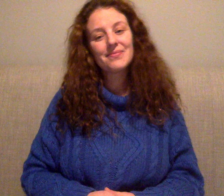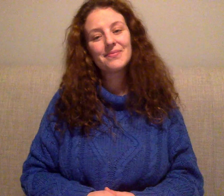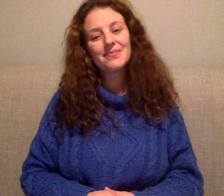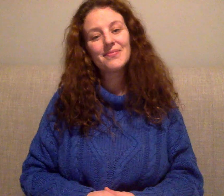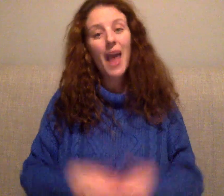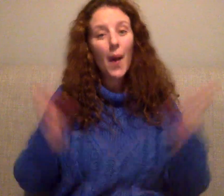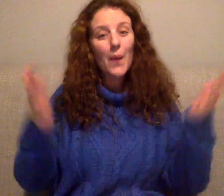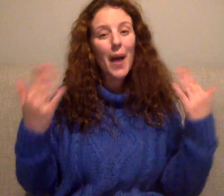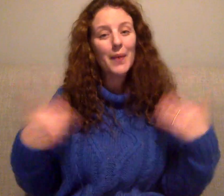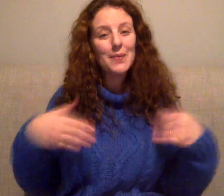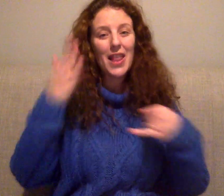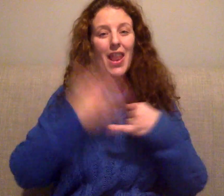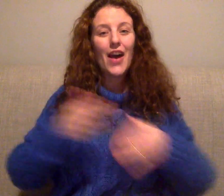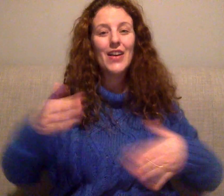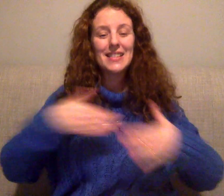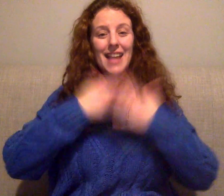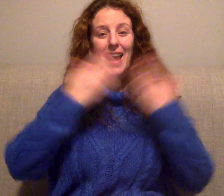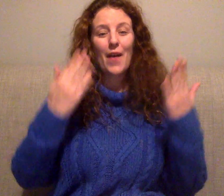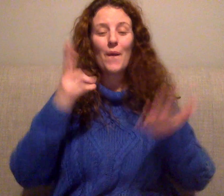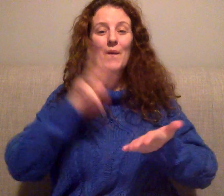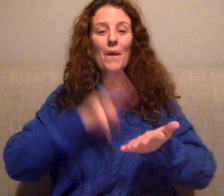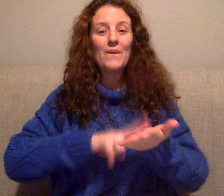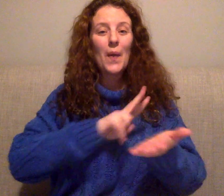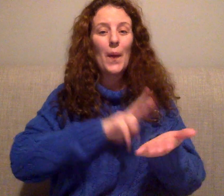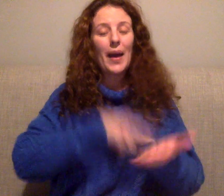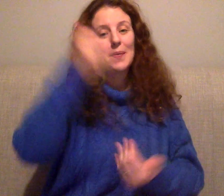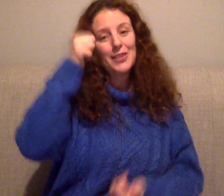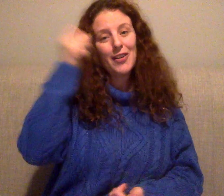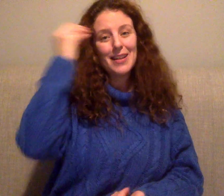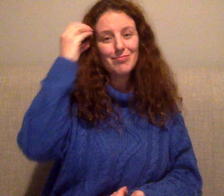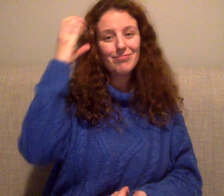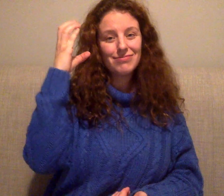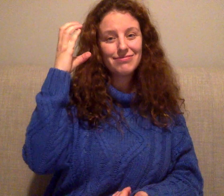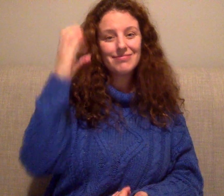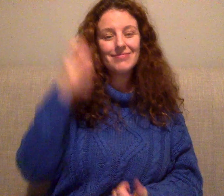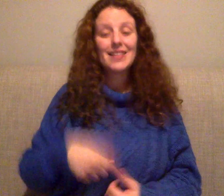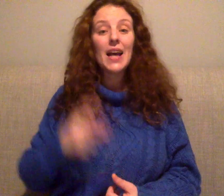Welcome to the last day of increasing your sign vocabulary.